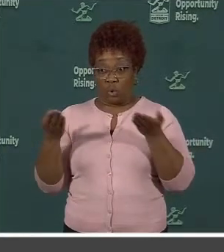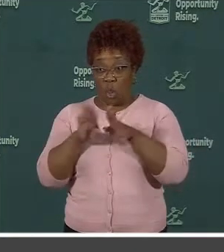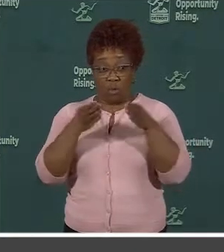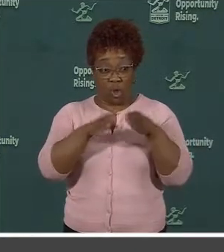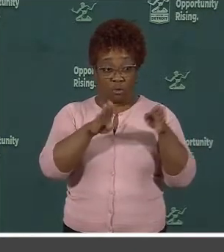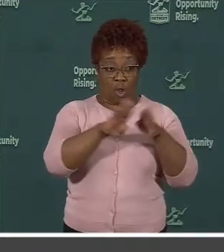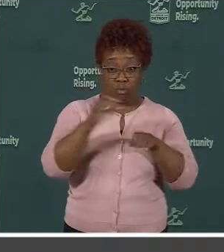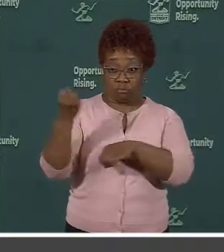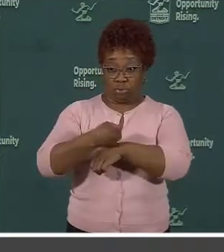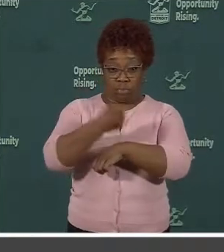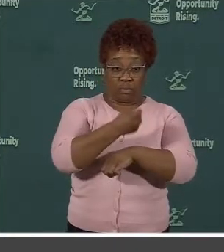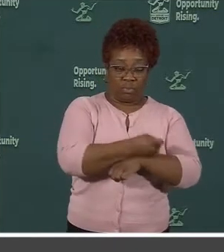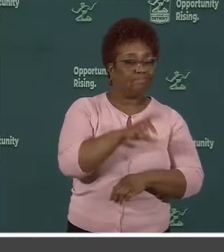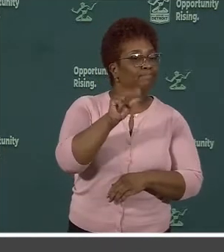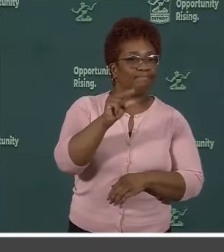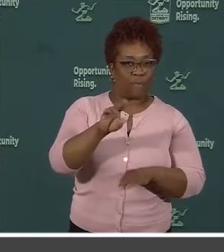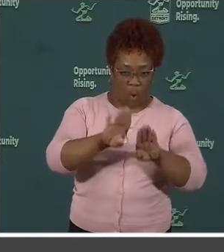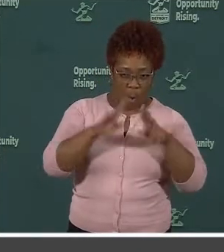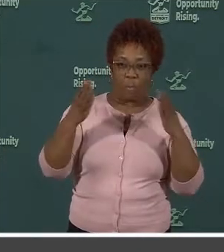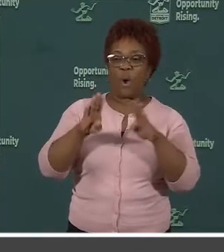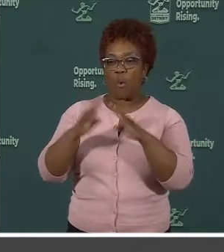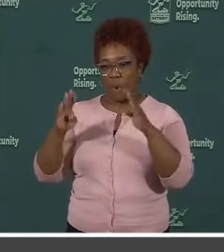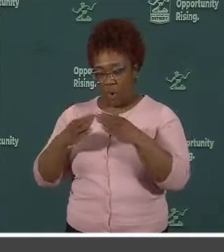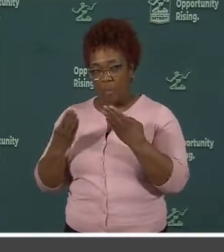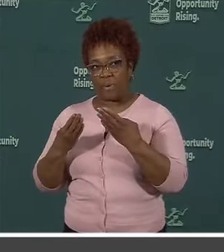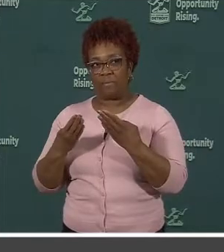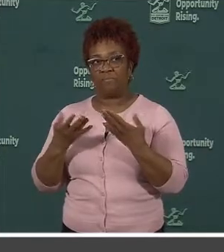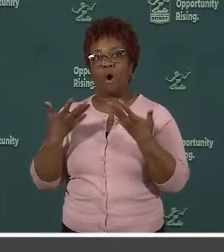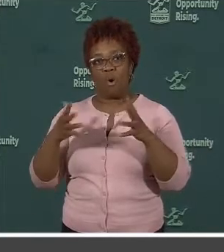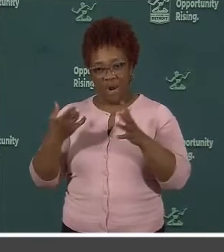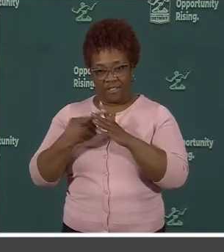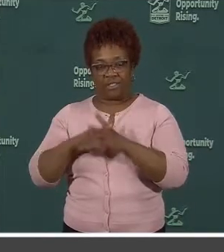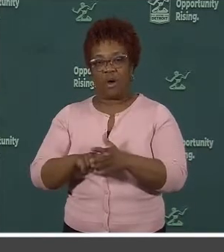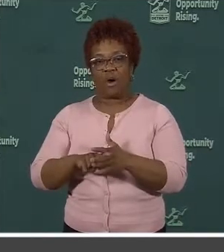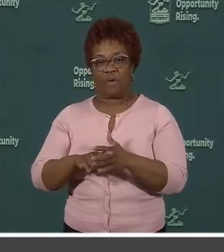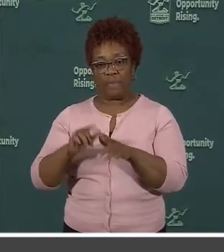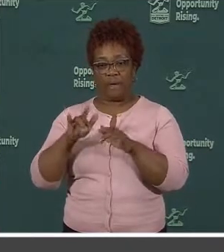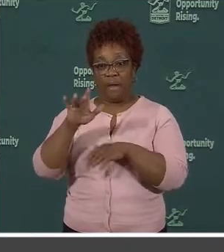DONE WE STARTED WITH THE ABANDONED LEPKE CENTER A SEVEN MILE AND VAN THAT WAS ABOUT TO